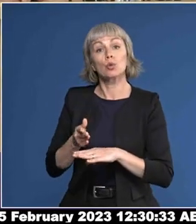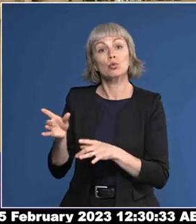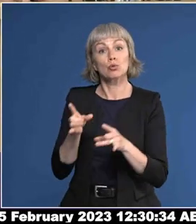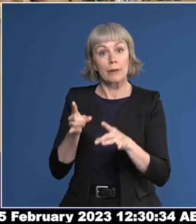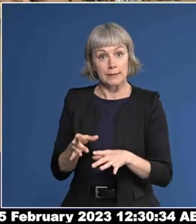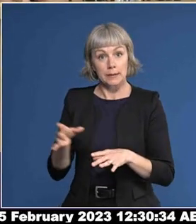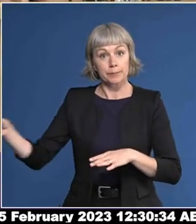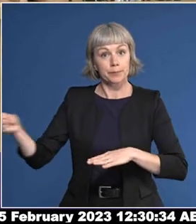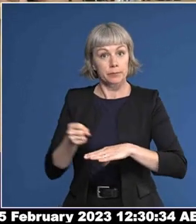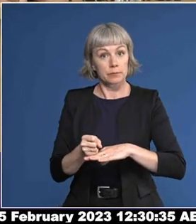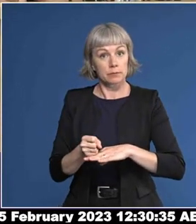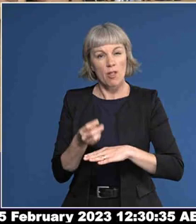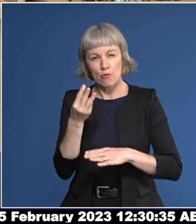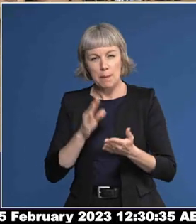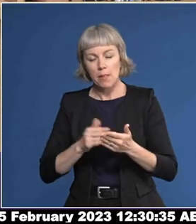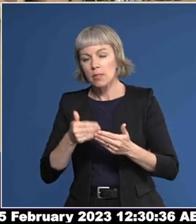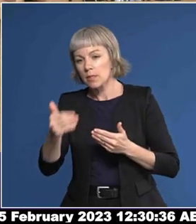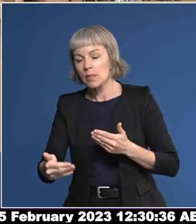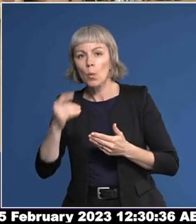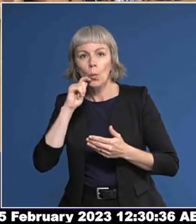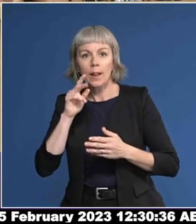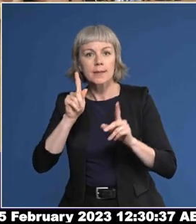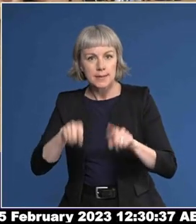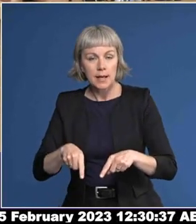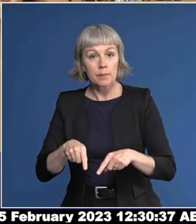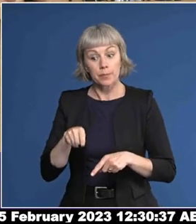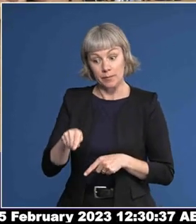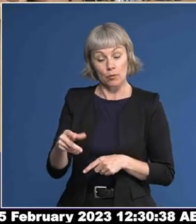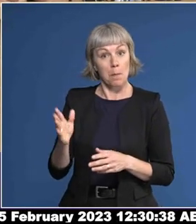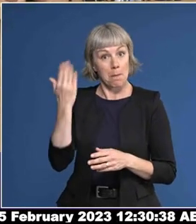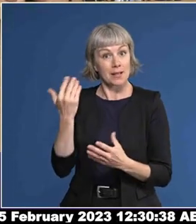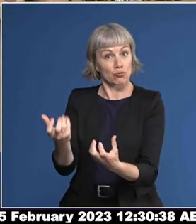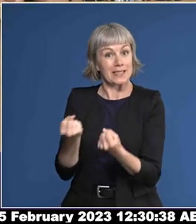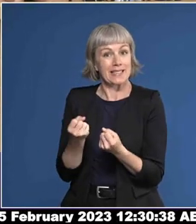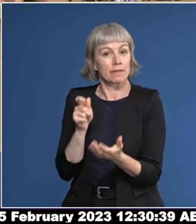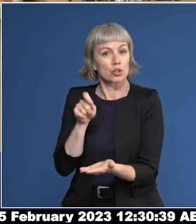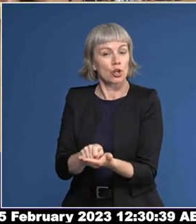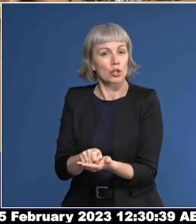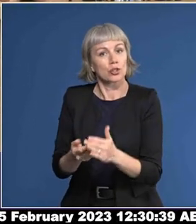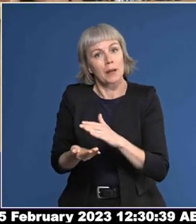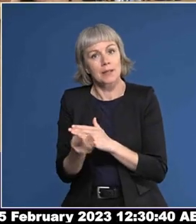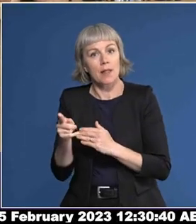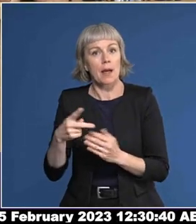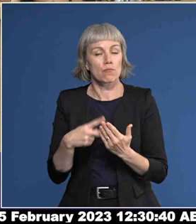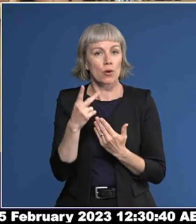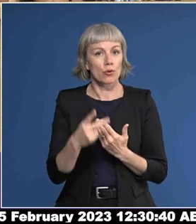actually one of the recipients of the scholarship from the AICD program. So we are her first board appointment.